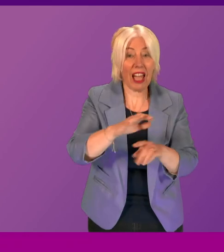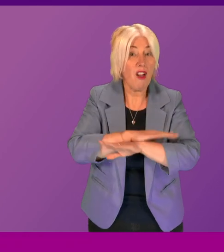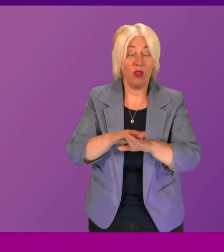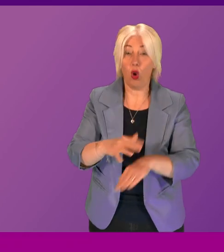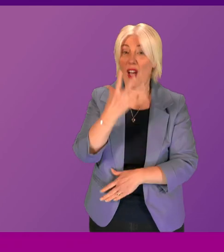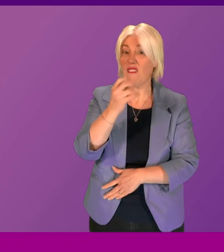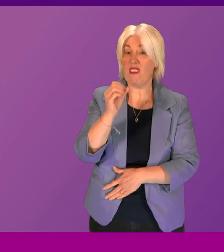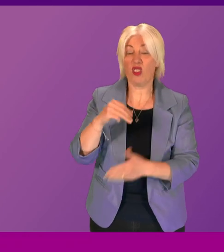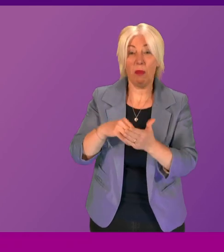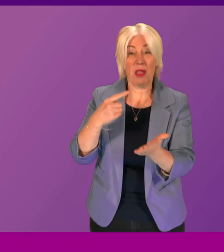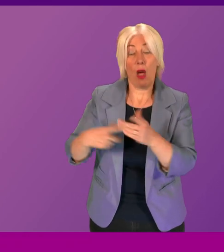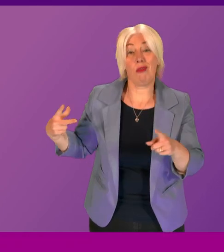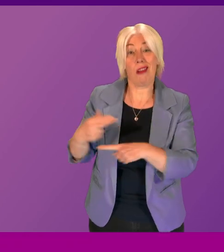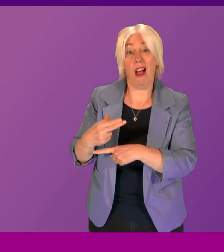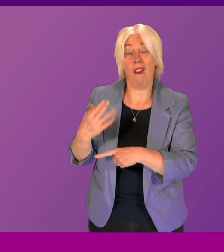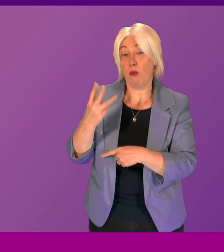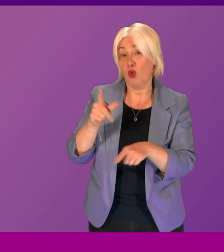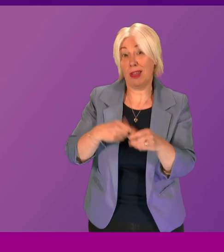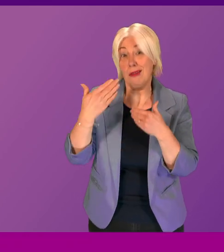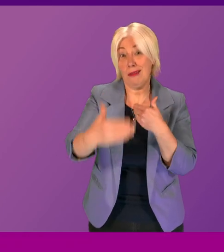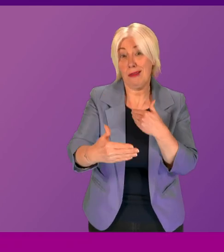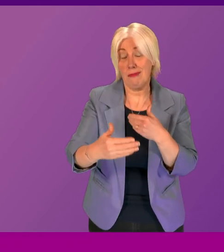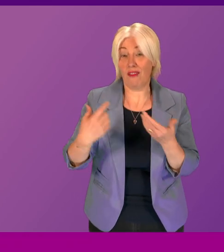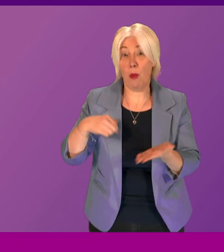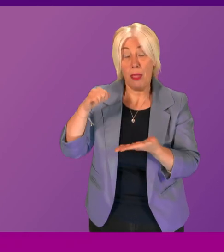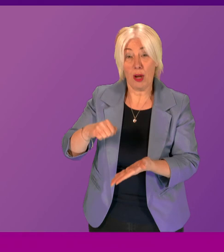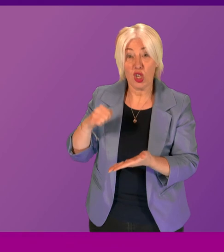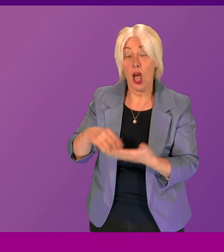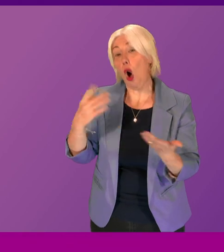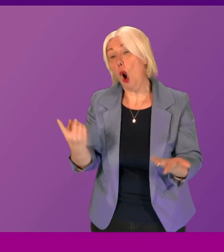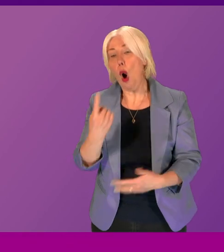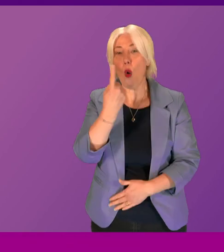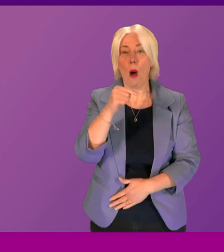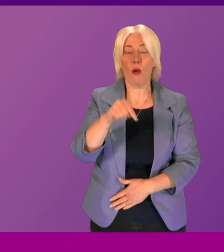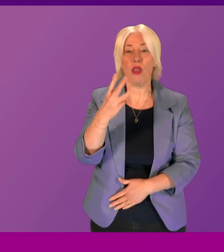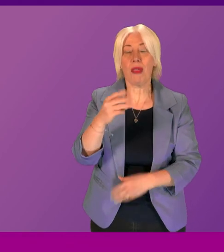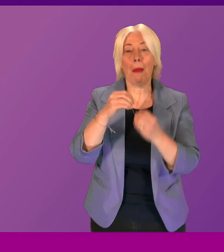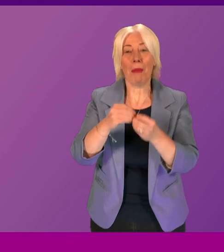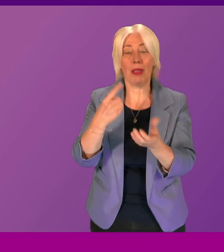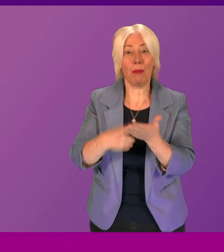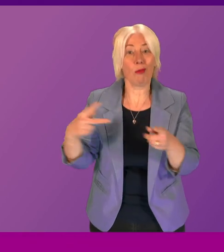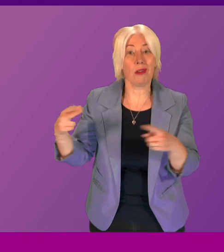not facing a £500 million cut over two years to our budget, or a £1.3 billion cut to our capital budget.